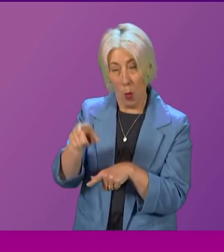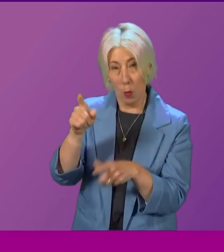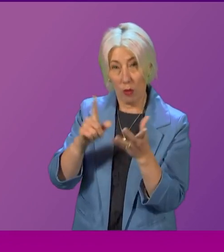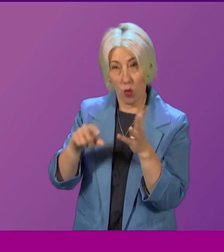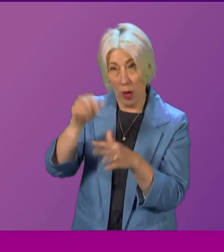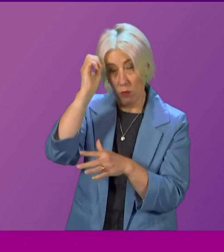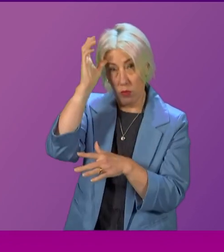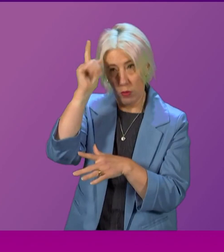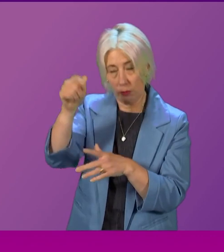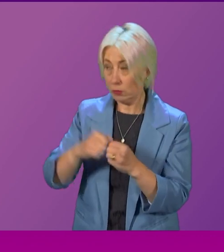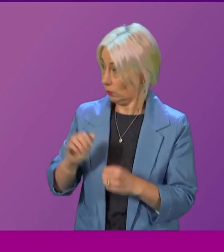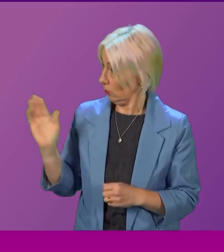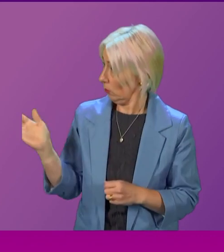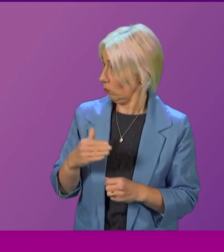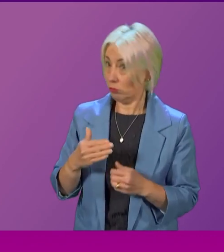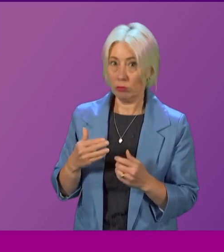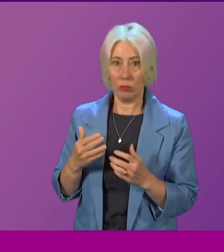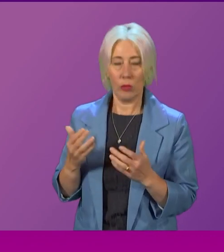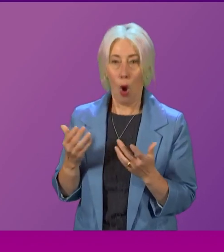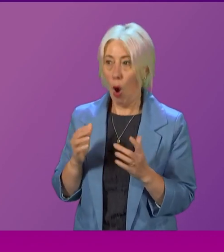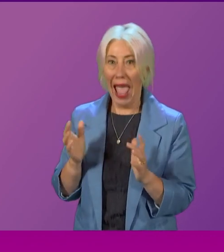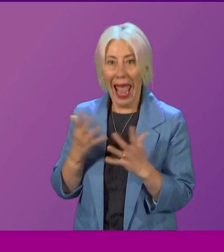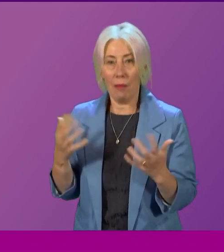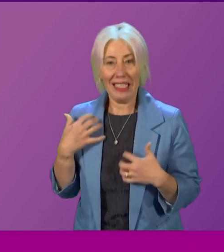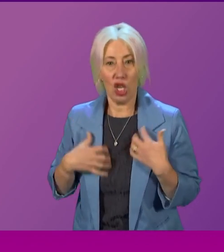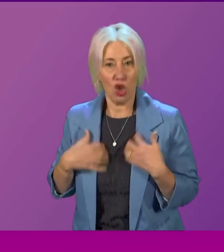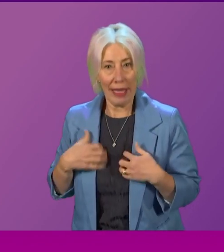encourage all MSPs and all members of the public who have an interest to read those